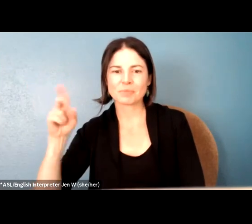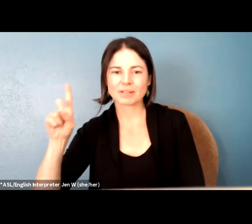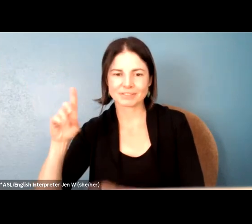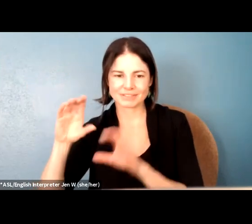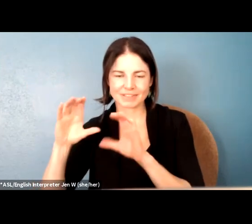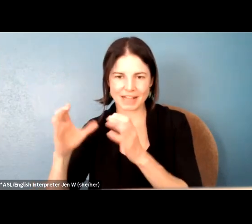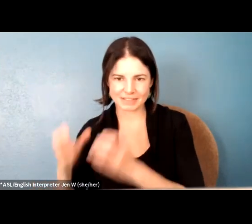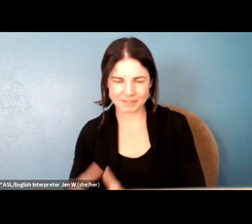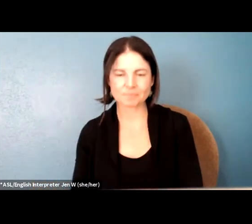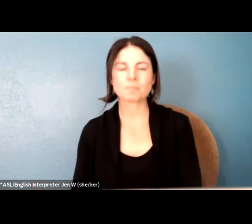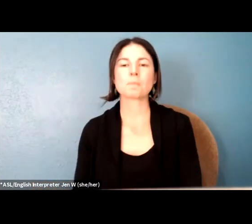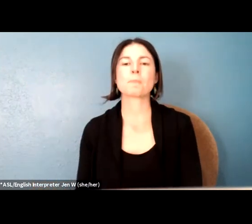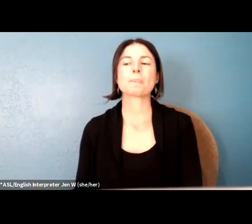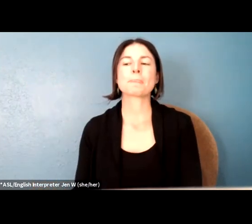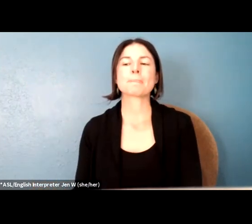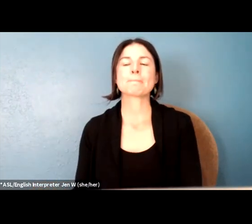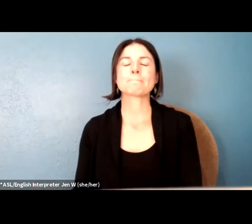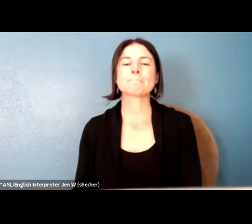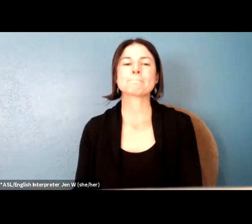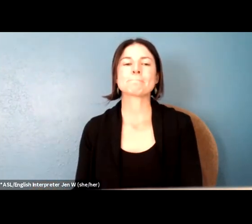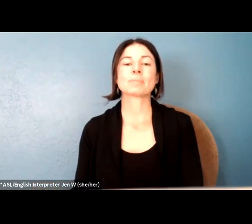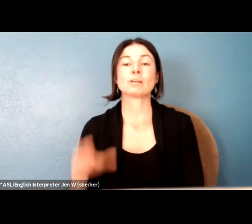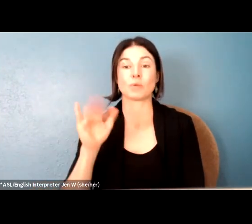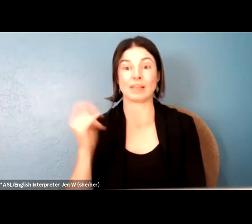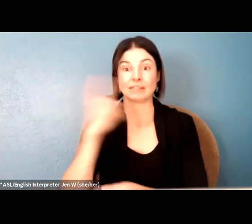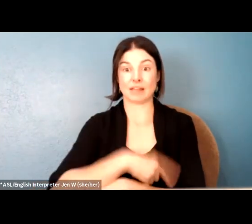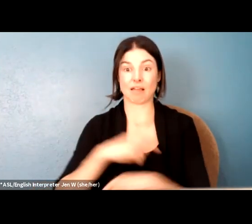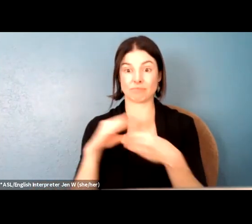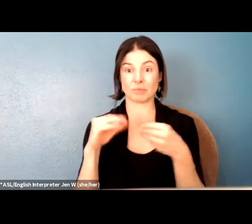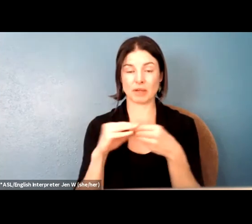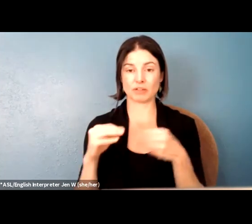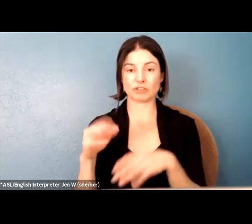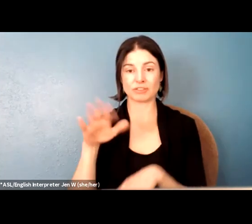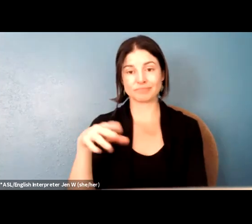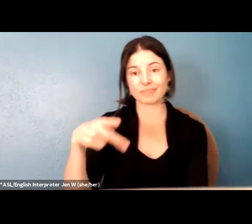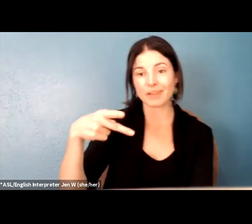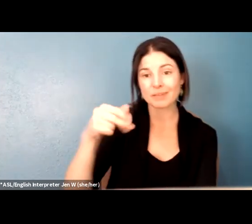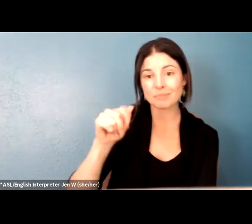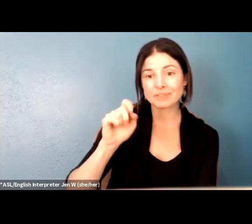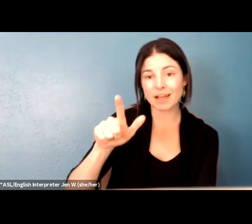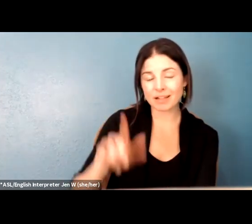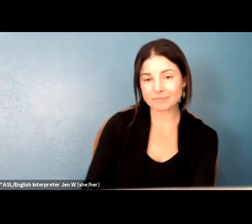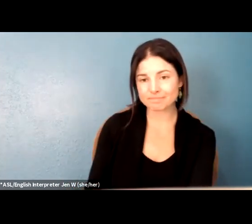she started off in that chair Patel. There's one week, one